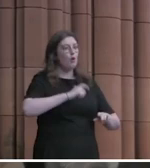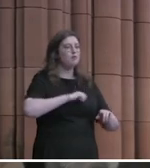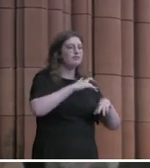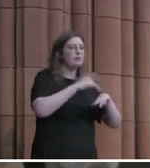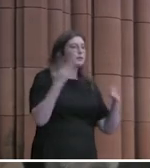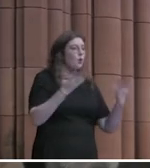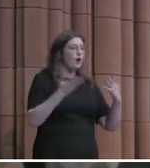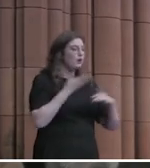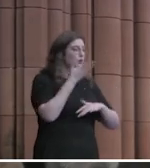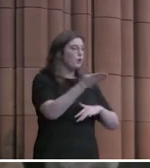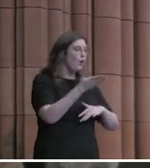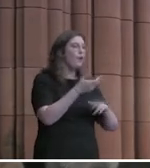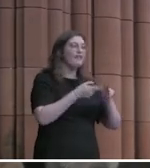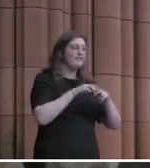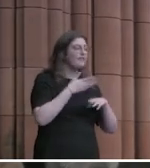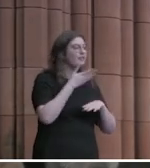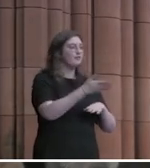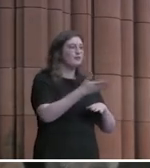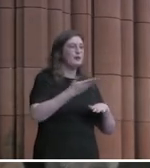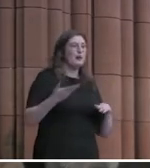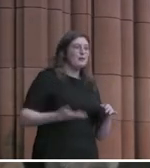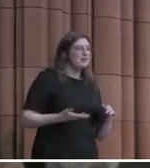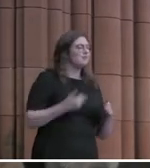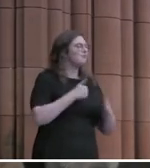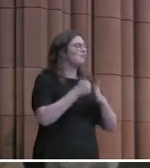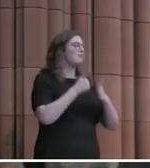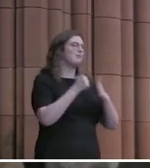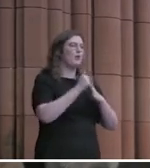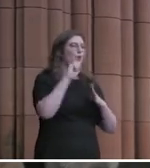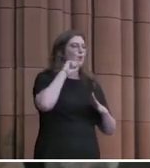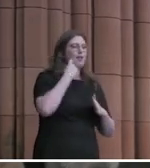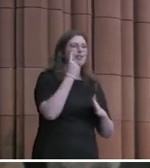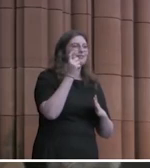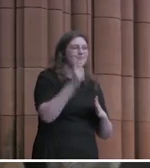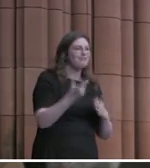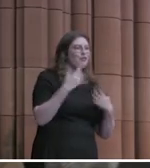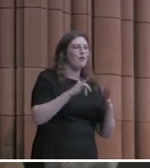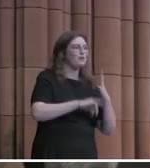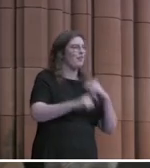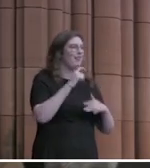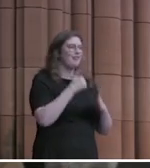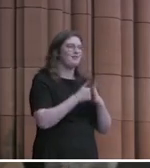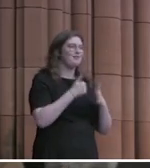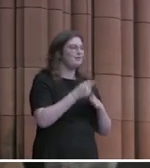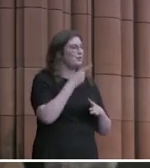if you're dealing in an organisation, there's always going to be a Strathclyder there somewhere. And that's what you are, you're a Strathclyder,